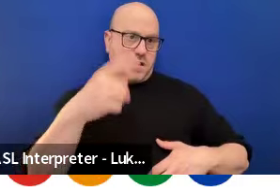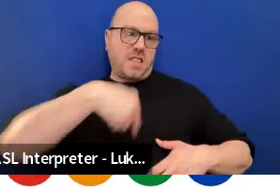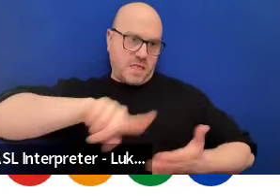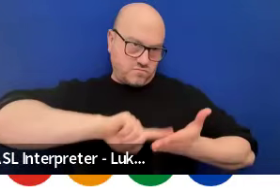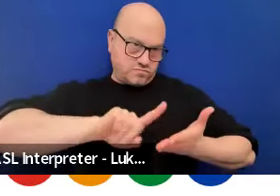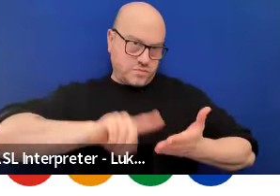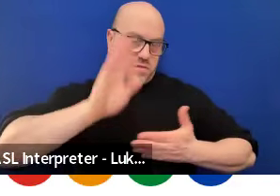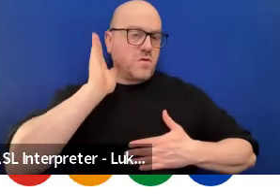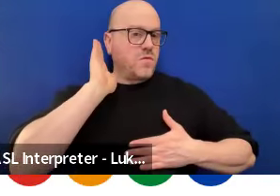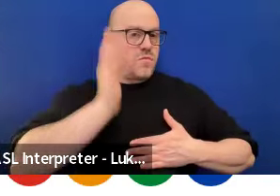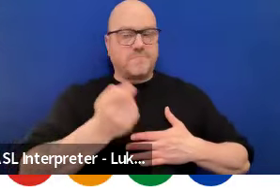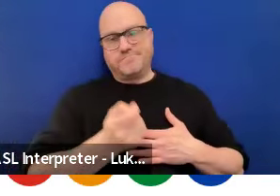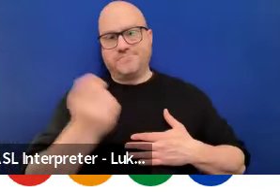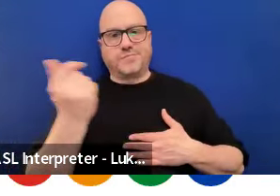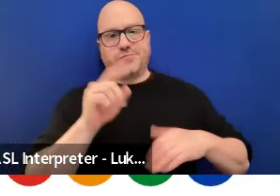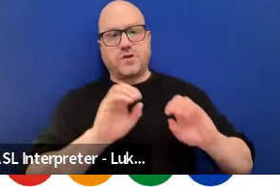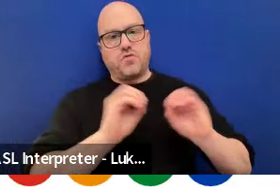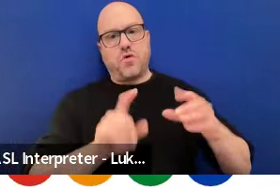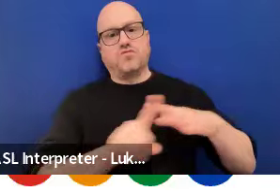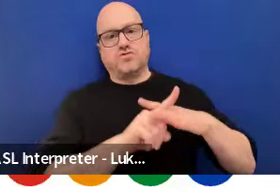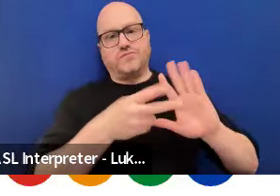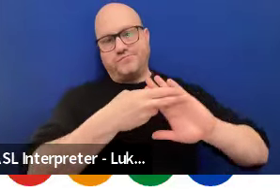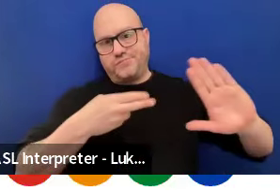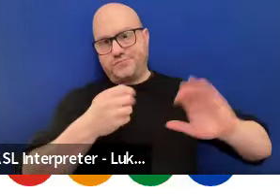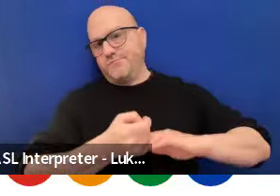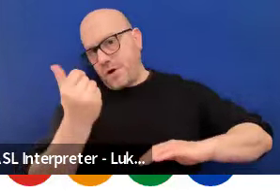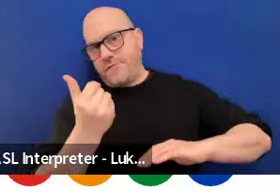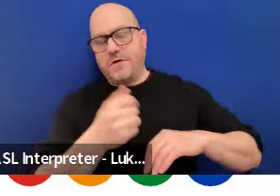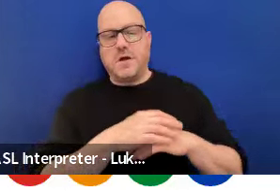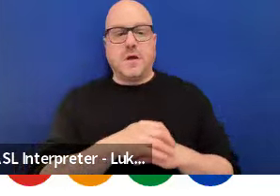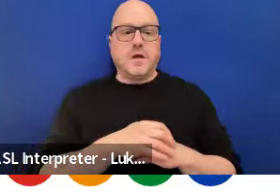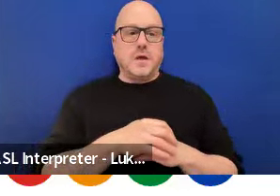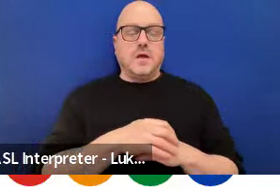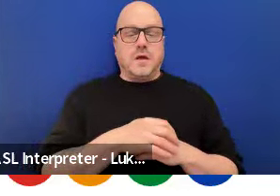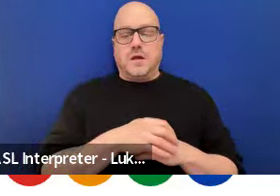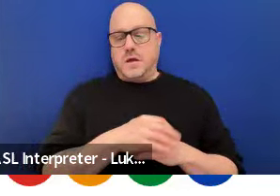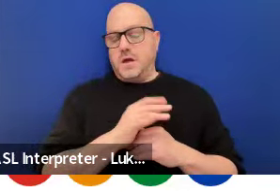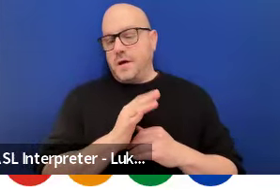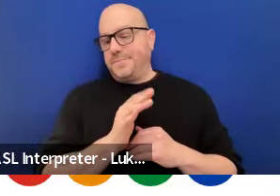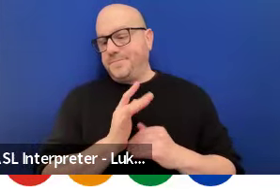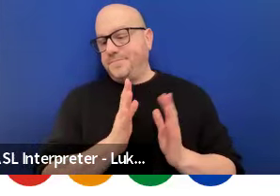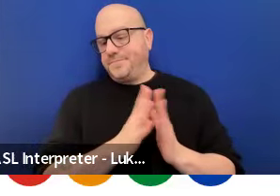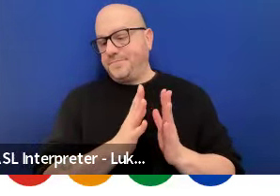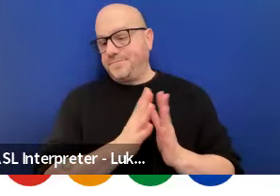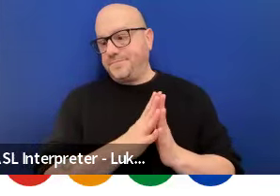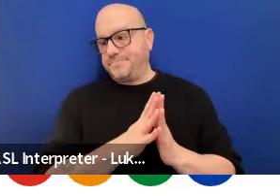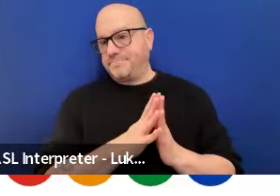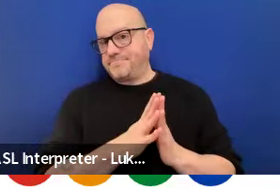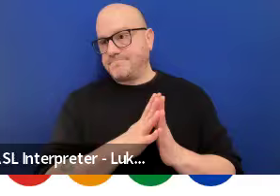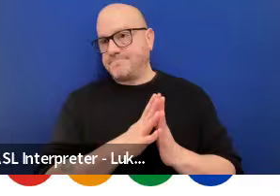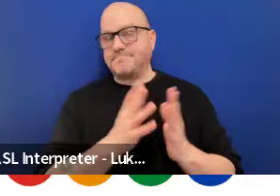AGAIN, CERTAINLY IF A CUSTOMER PUT IN THE COMPLAINT AND LOOKED INTO IT, THEY WOULD REVERSE THE NO-SHOW AFTER THE FACT.